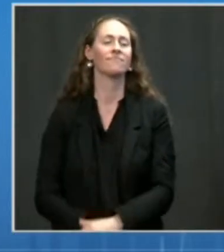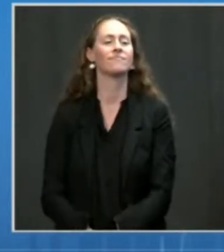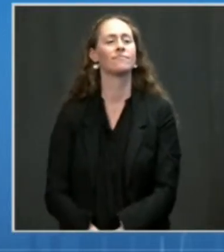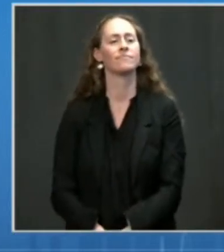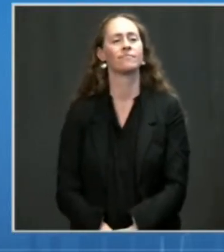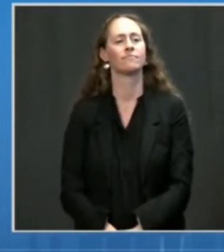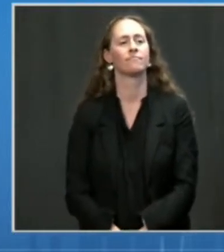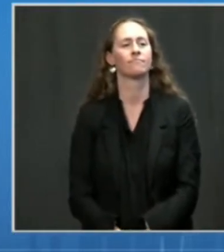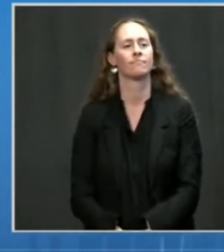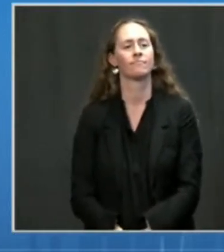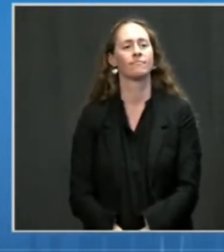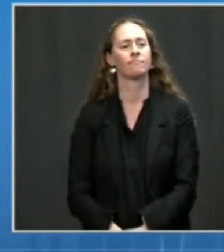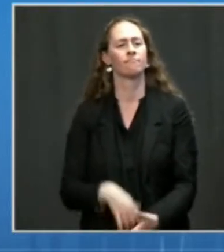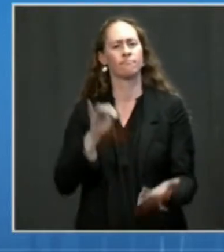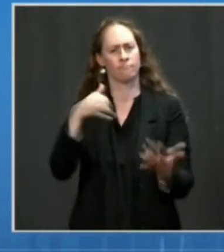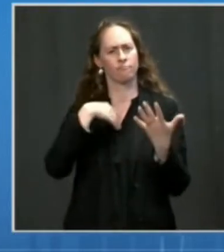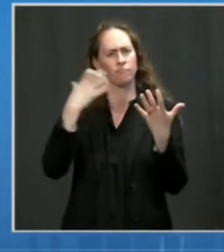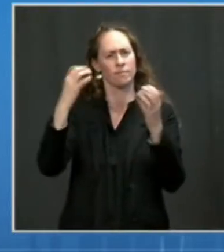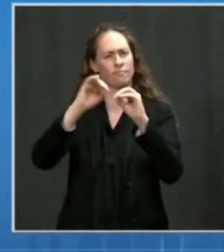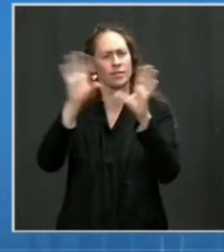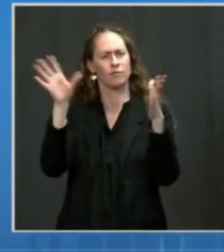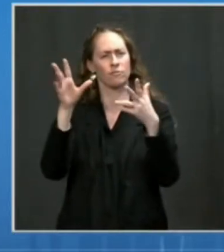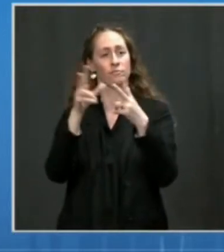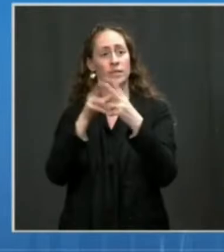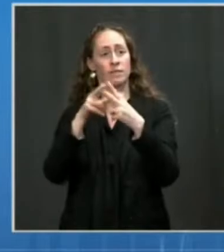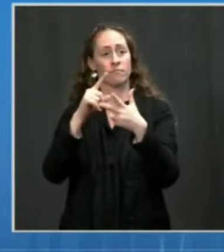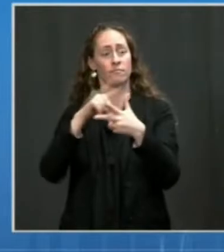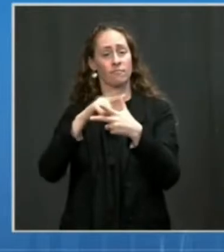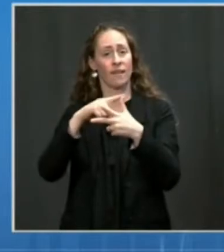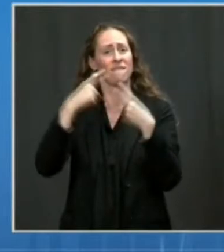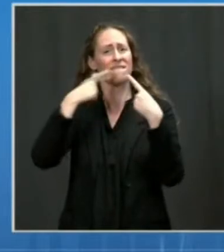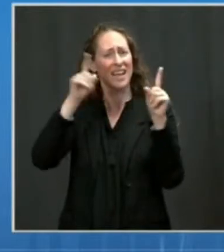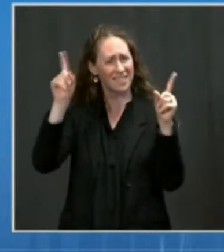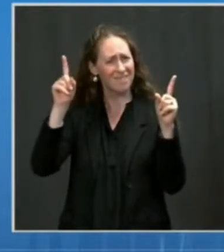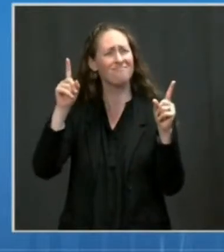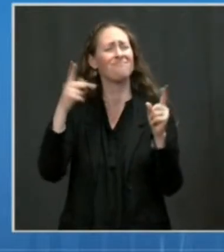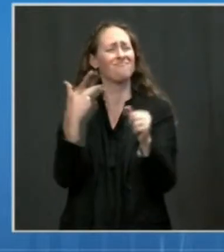PUBLIC HEALTH PREVENTION STRATEGIES WORK. LET ME END BY REITERATING THREE